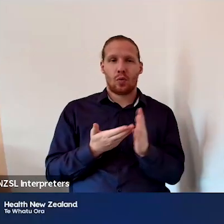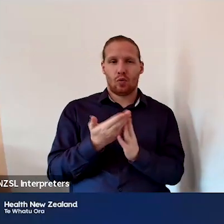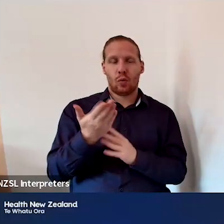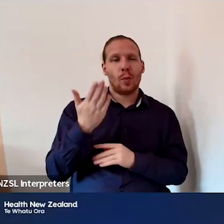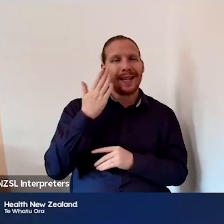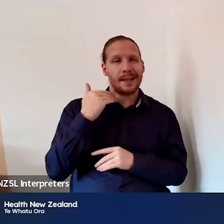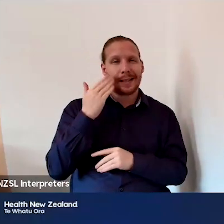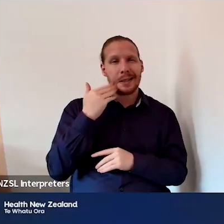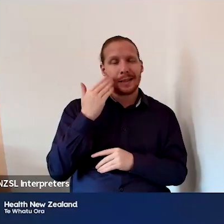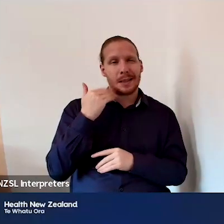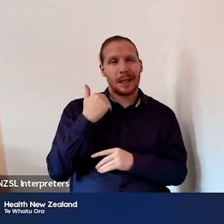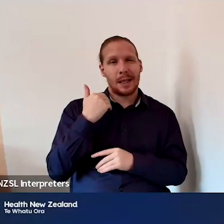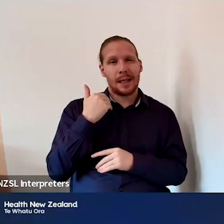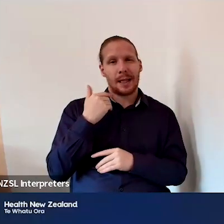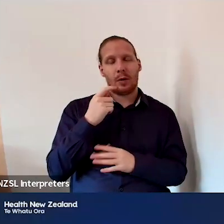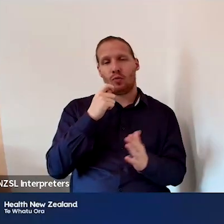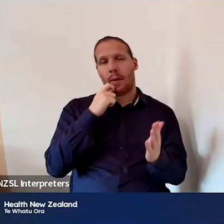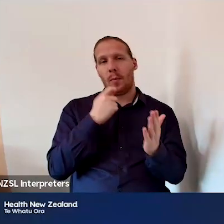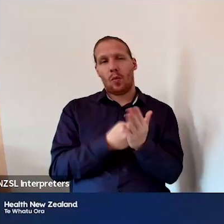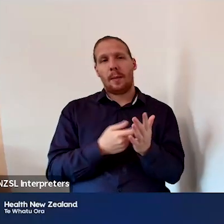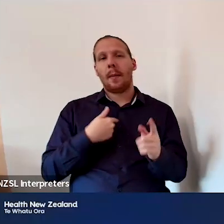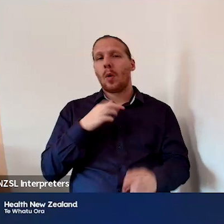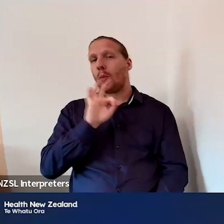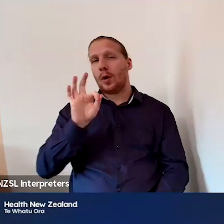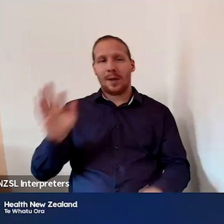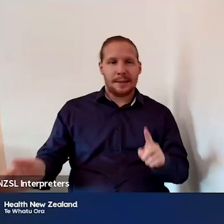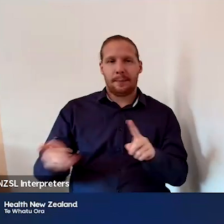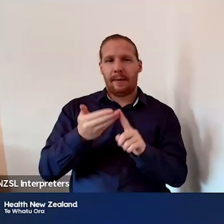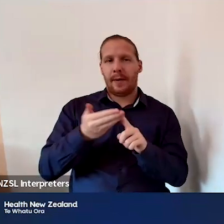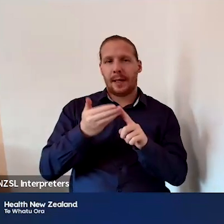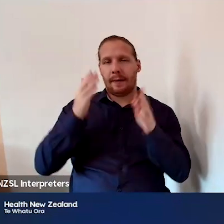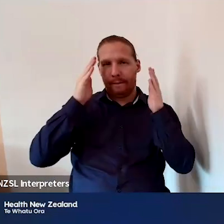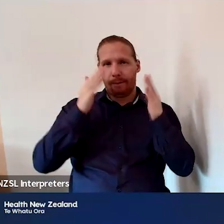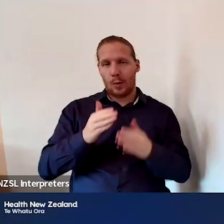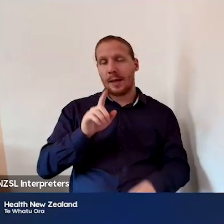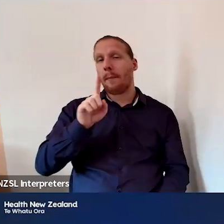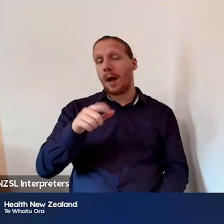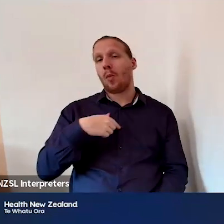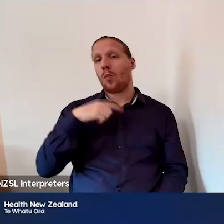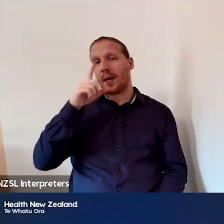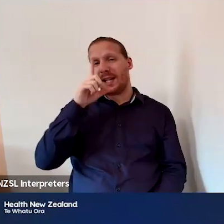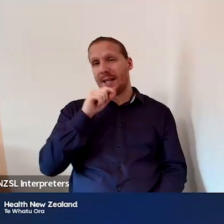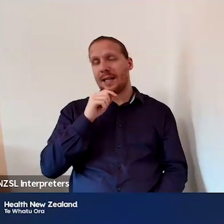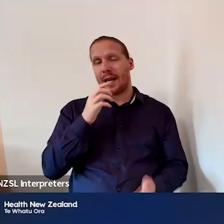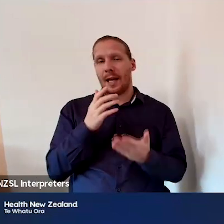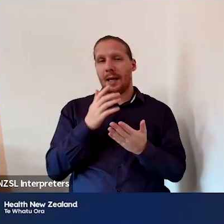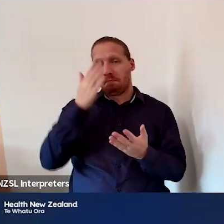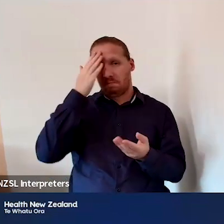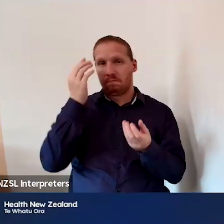This is not something that was looked at at this particular snapshot, but we definitely have the potential to shed more light on this for sure.